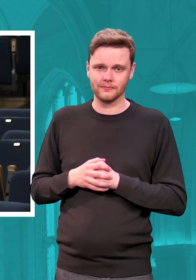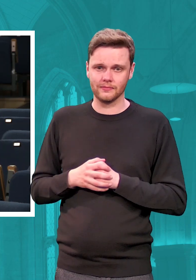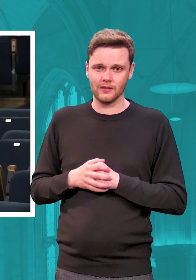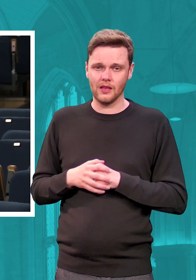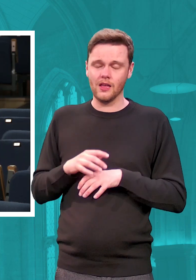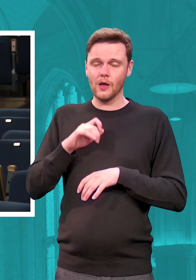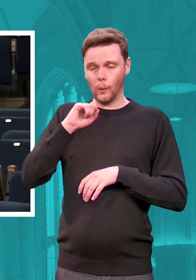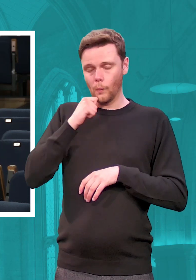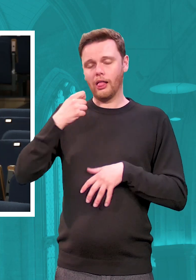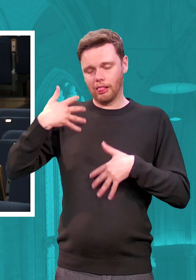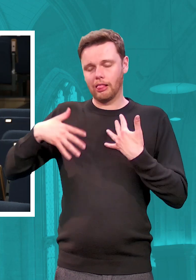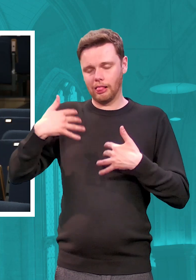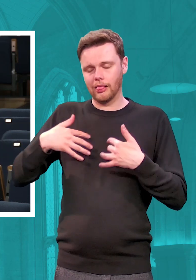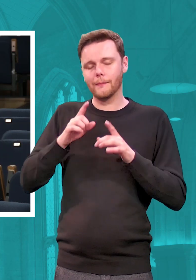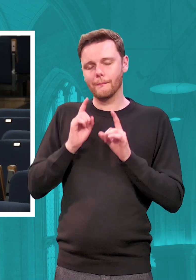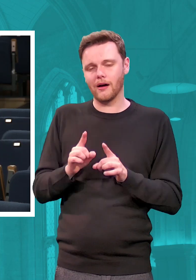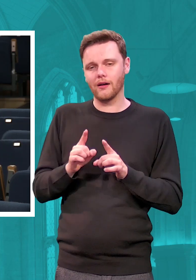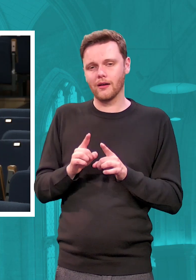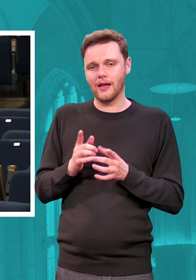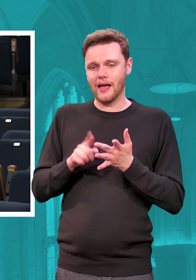but if we have the courage, it will be inspirational.